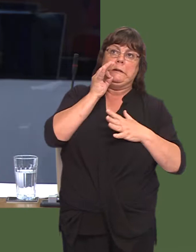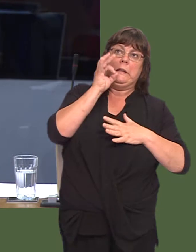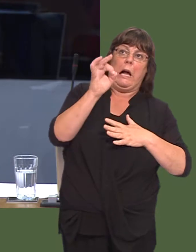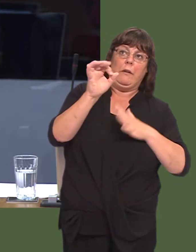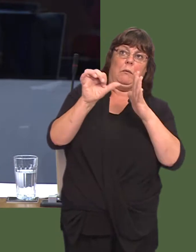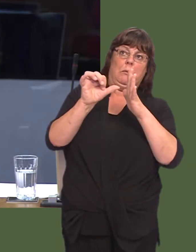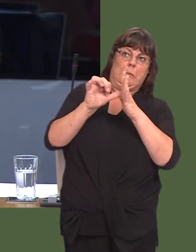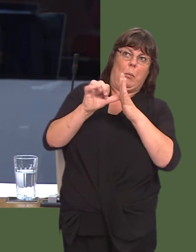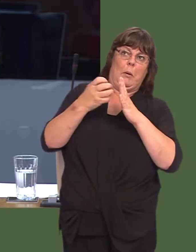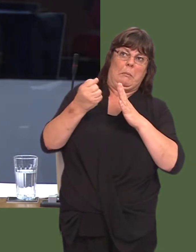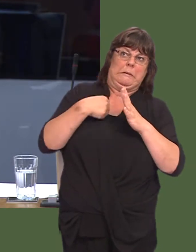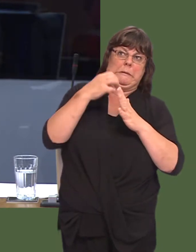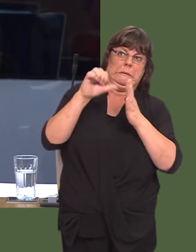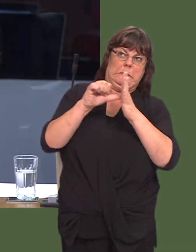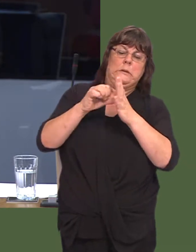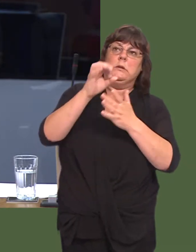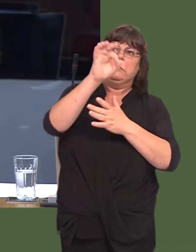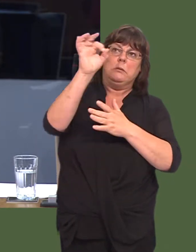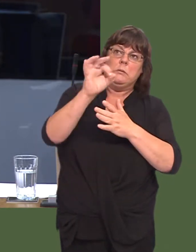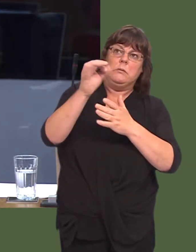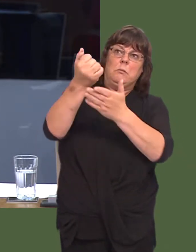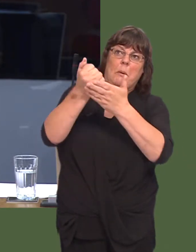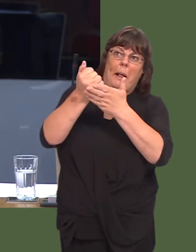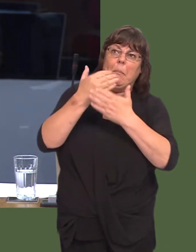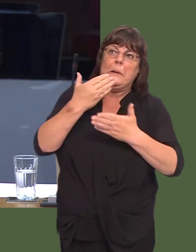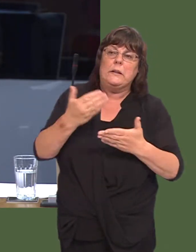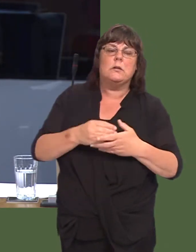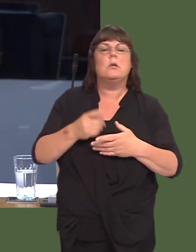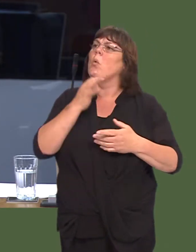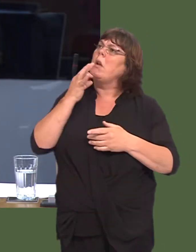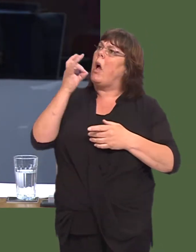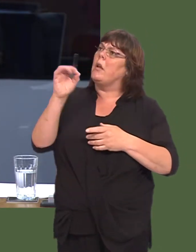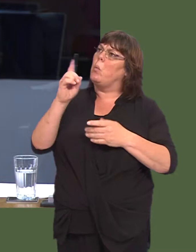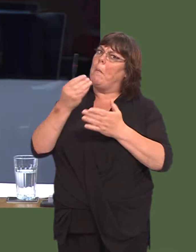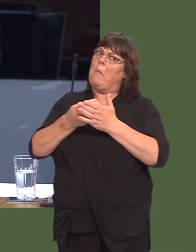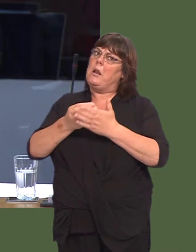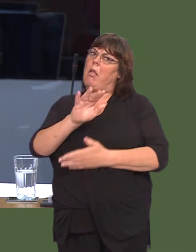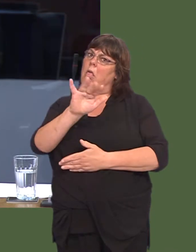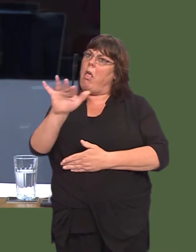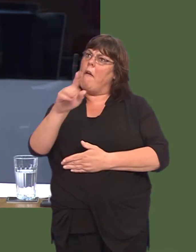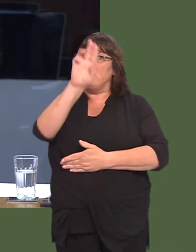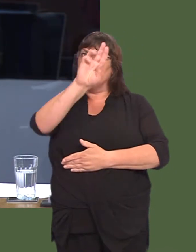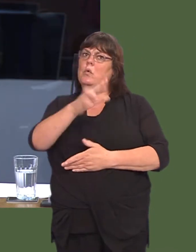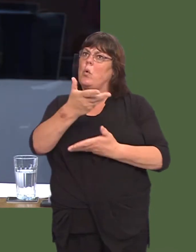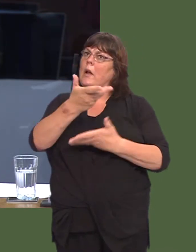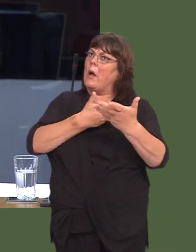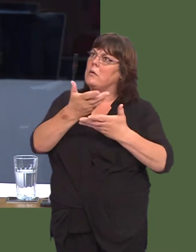for problems that they might have. So, can you tell us what additional funds youíve made available for school counsellors